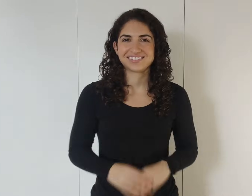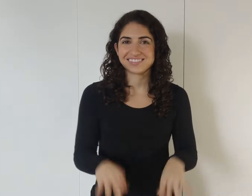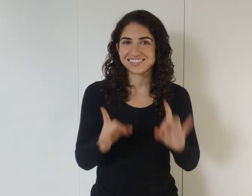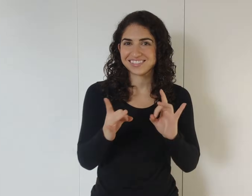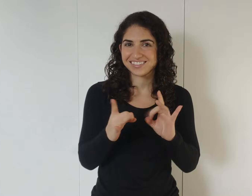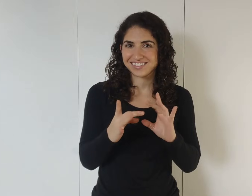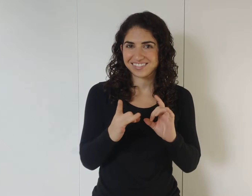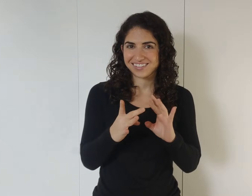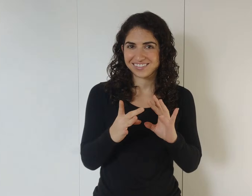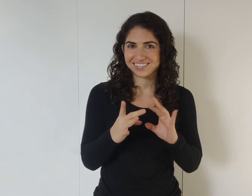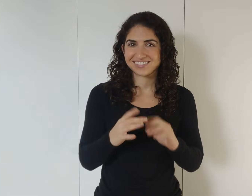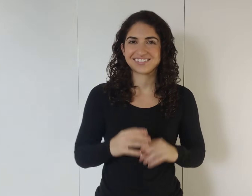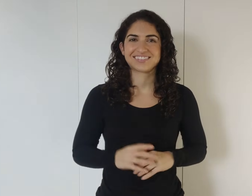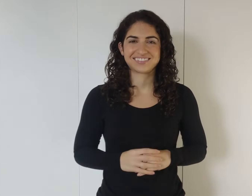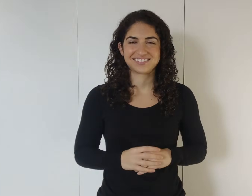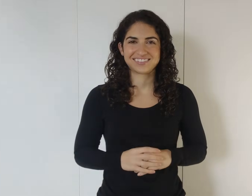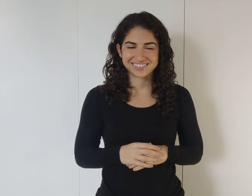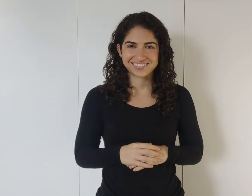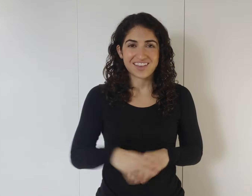STARBUCKS.